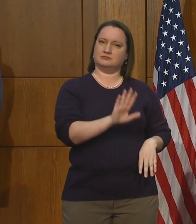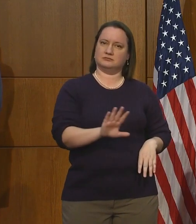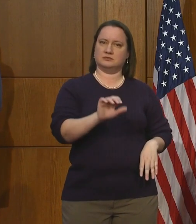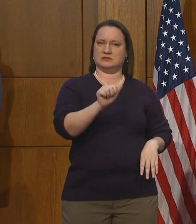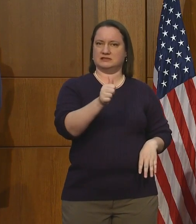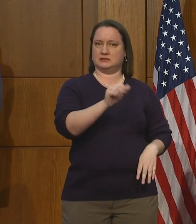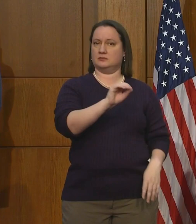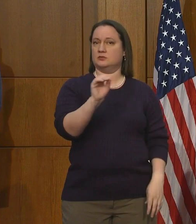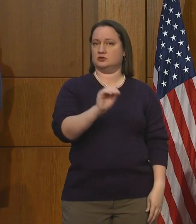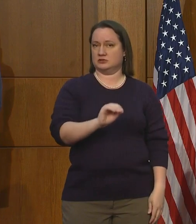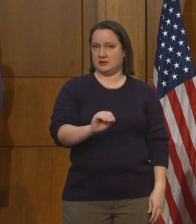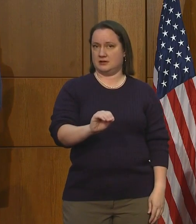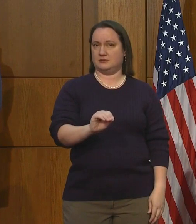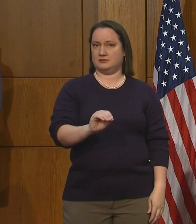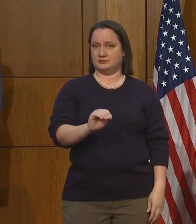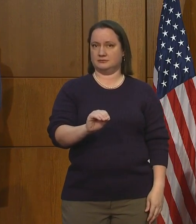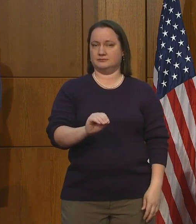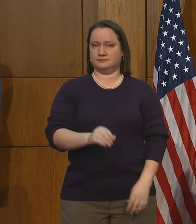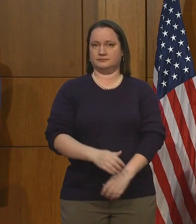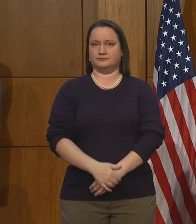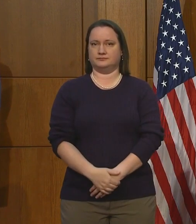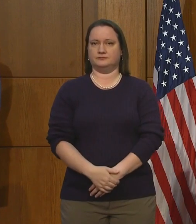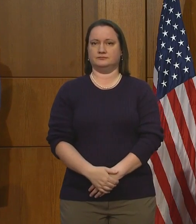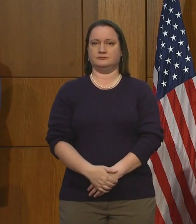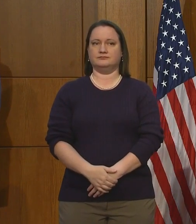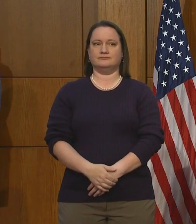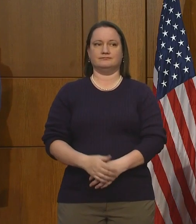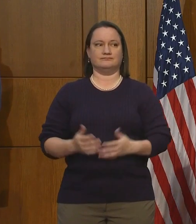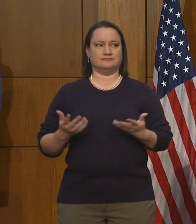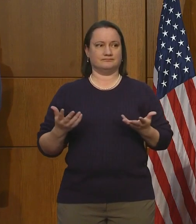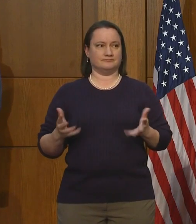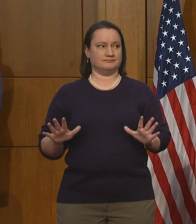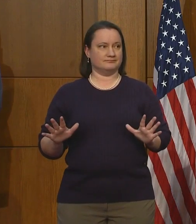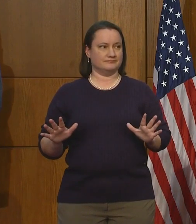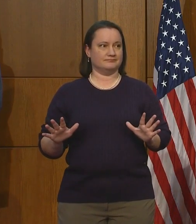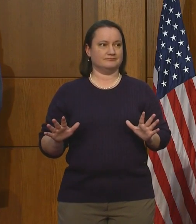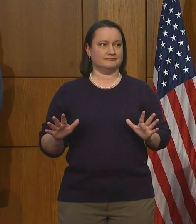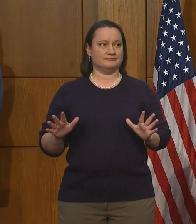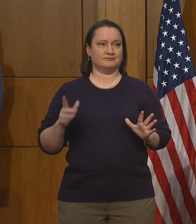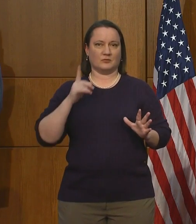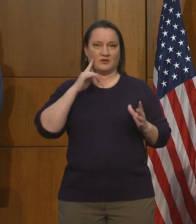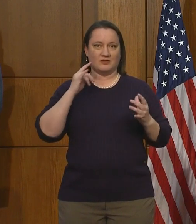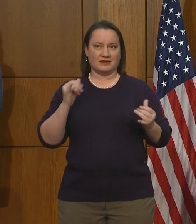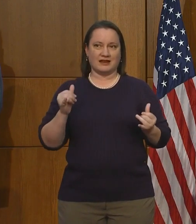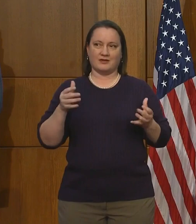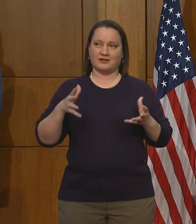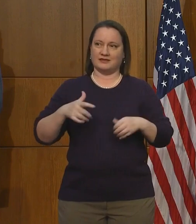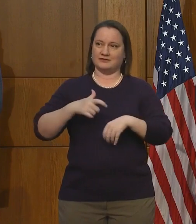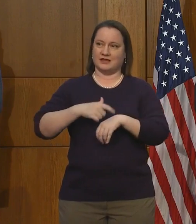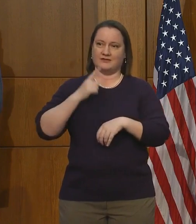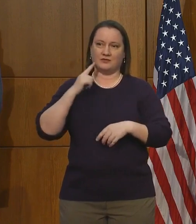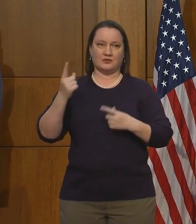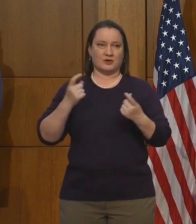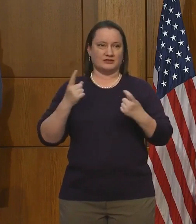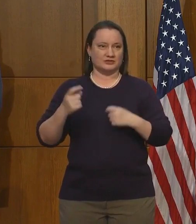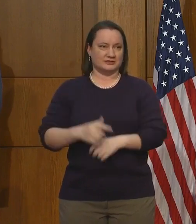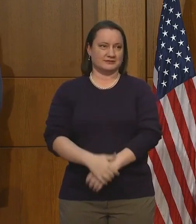COMMUNITY COMMUNITIES SEVENTY SIX OR ABOUT TEN PERCENT. OF